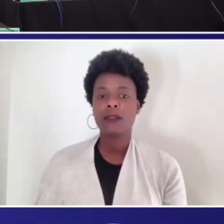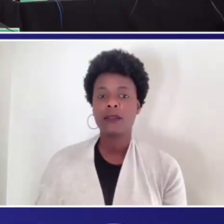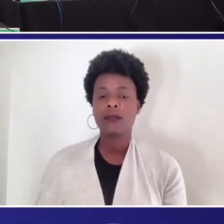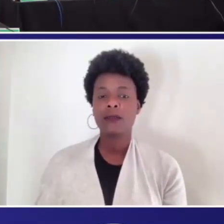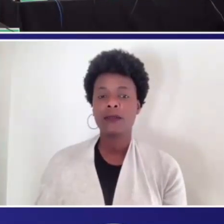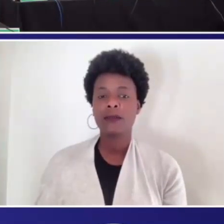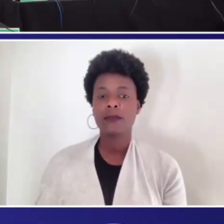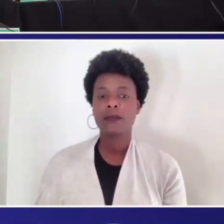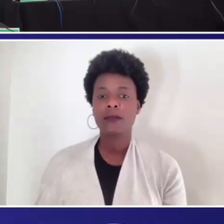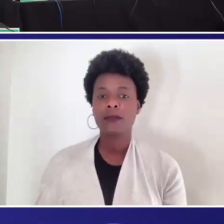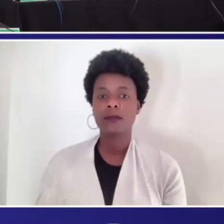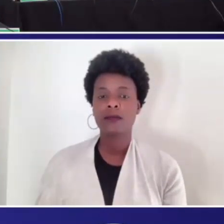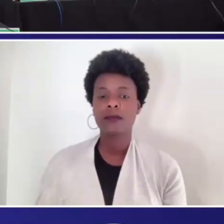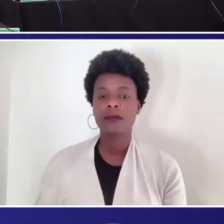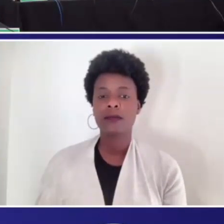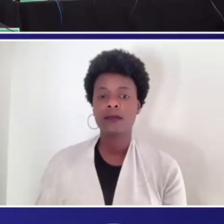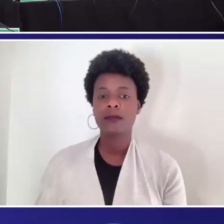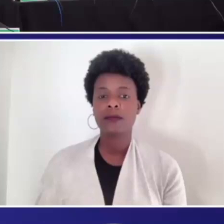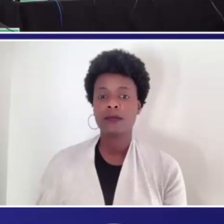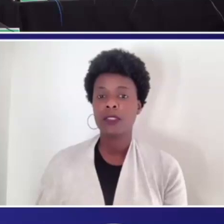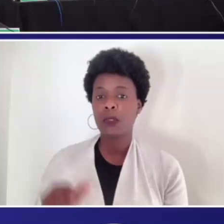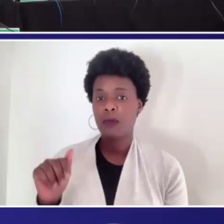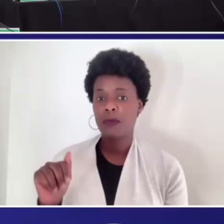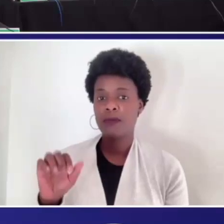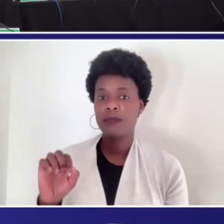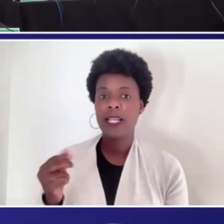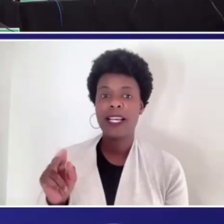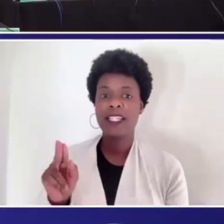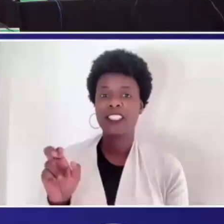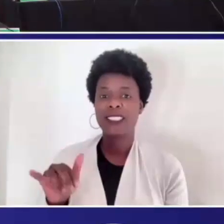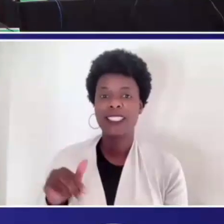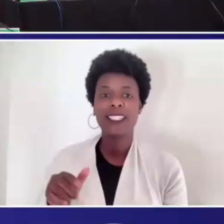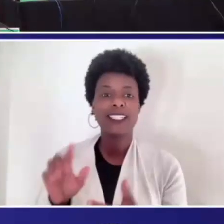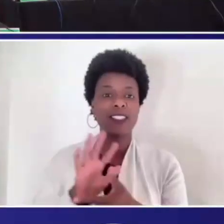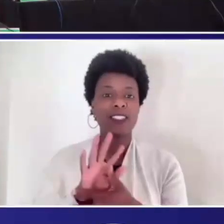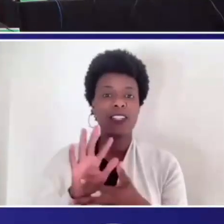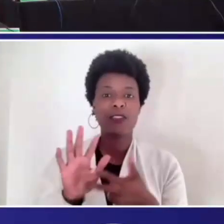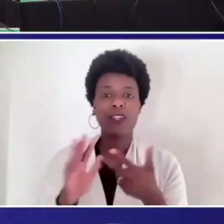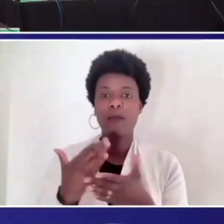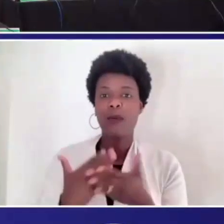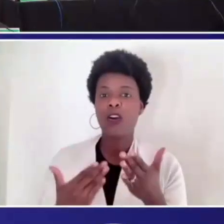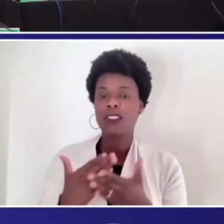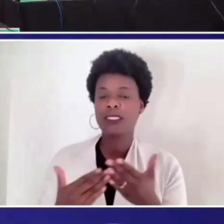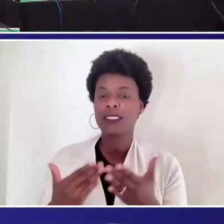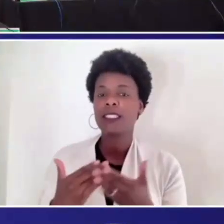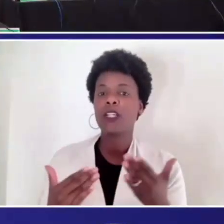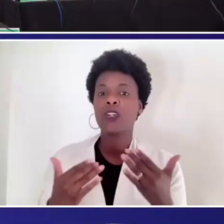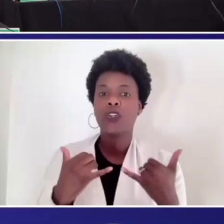here's actually -- here's the, the three elements of this degree as it appears currently in the regulation.